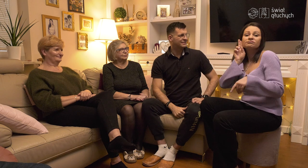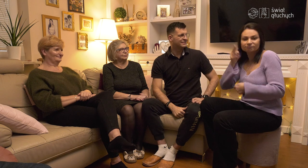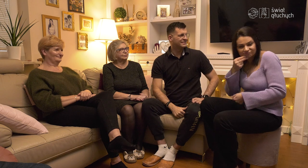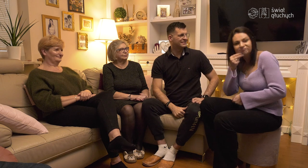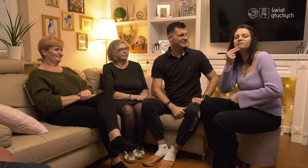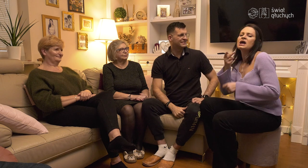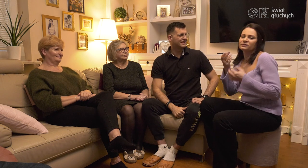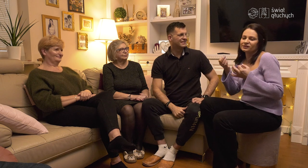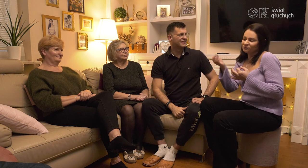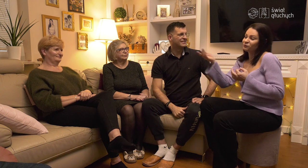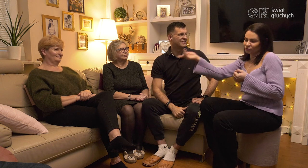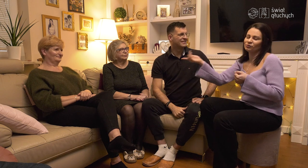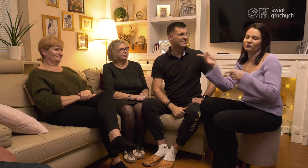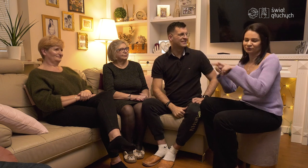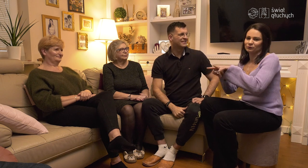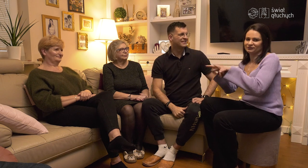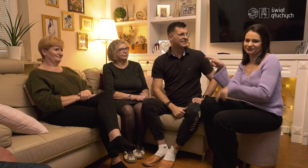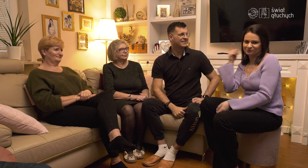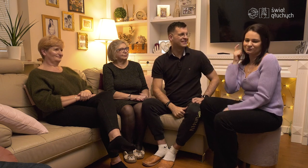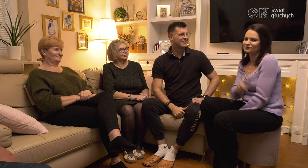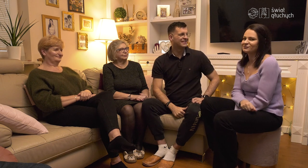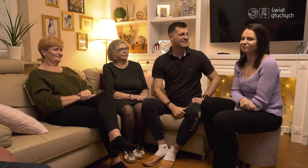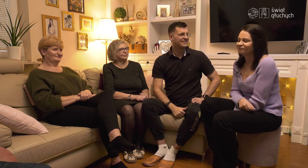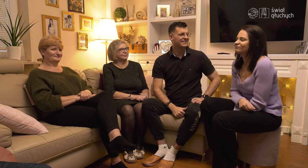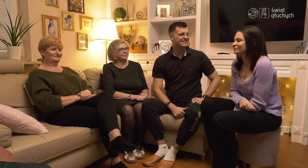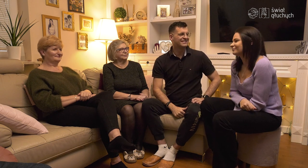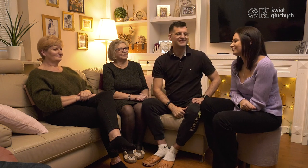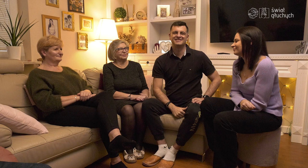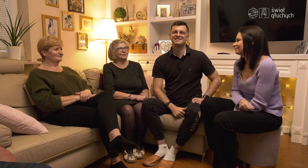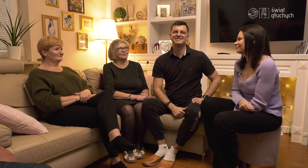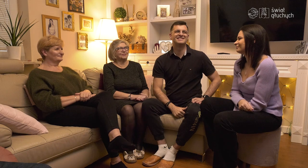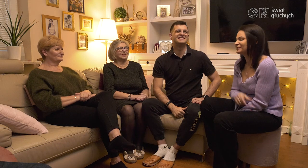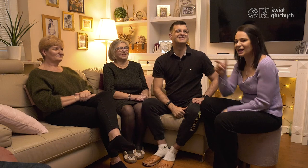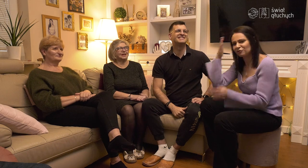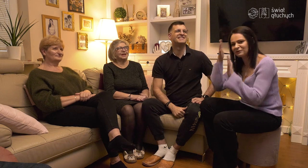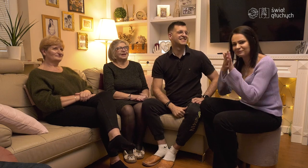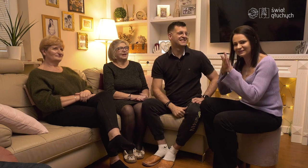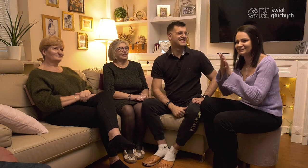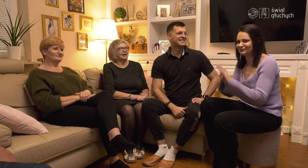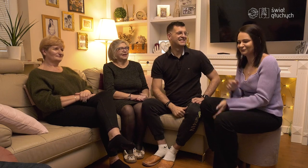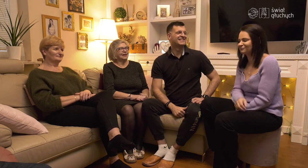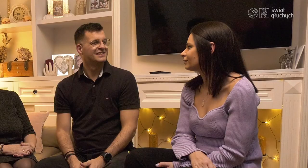My mother was deaf and my sister is hearing. She knows how to sign.